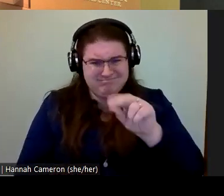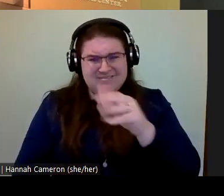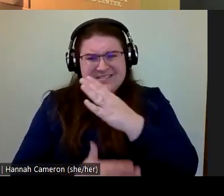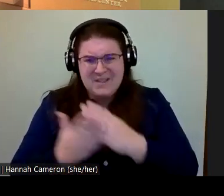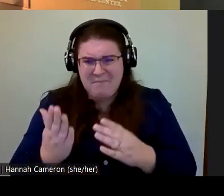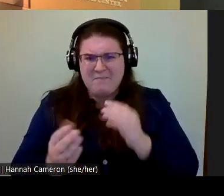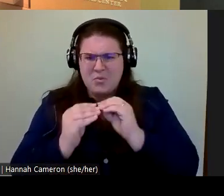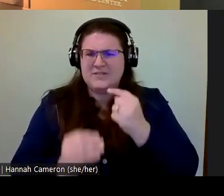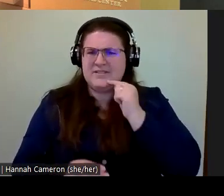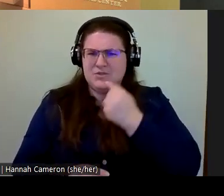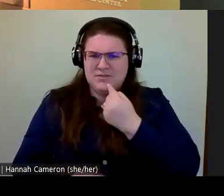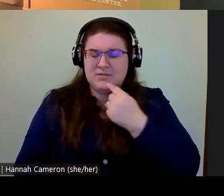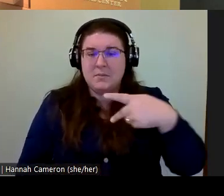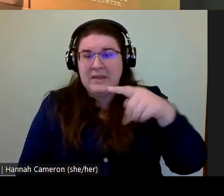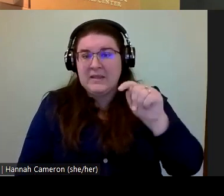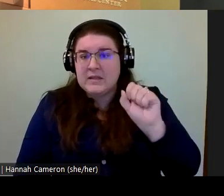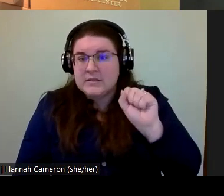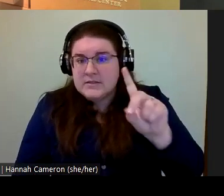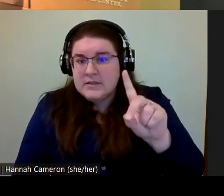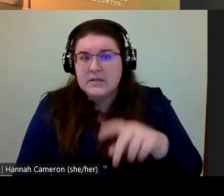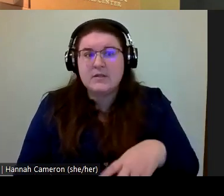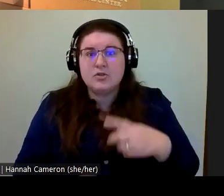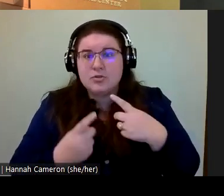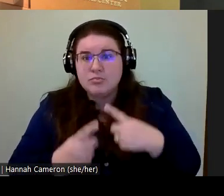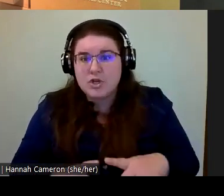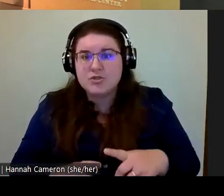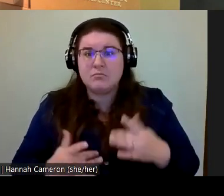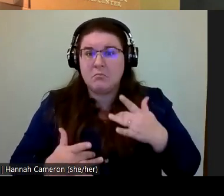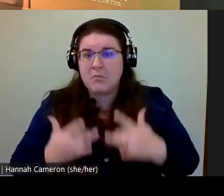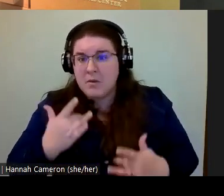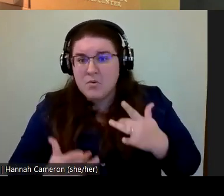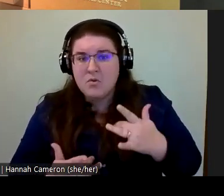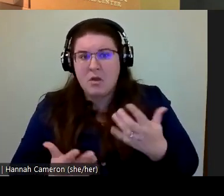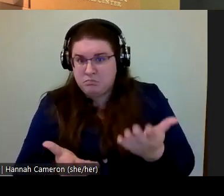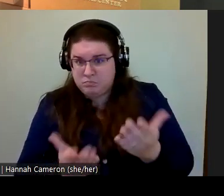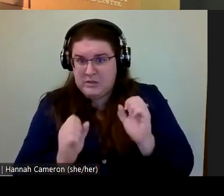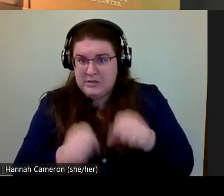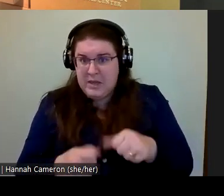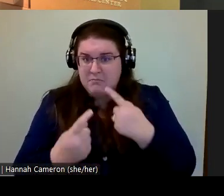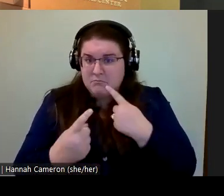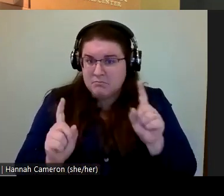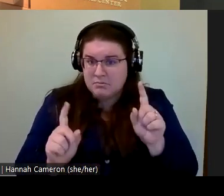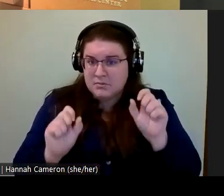PTSD in depression uh would have worked for them so we had opportunity to do a really nice trial